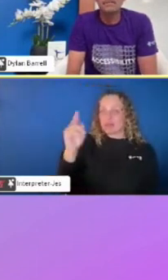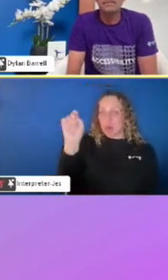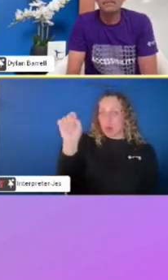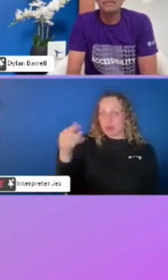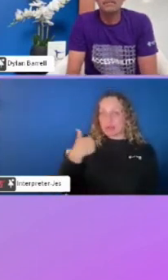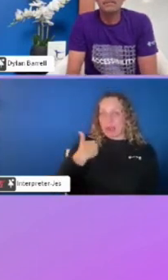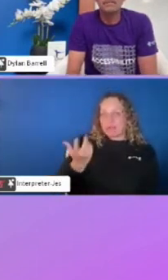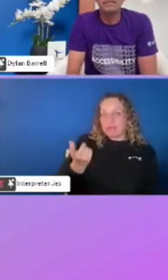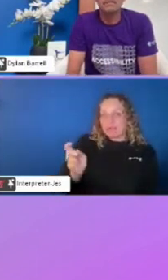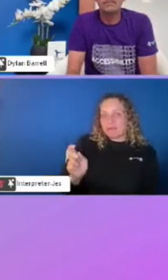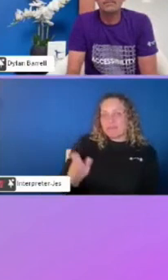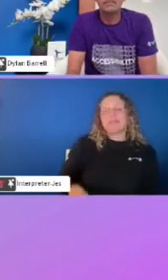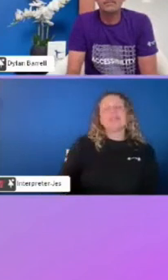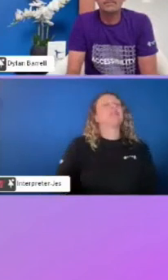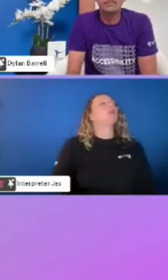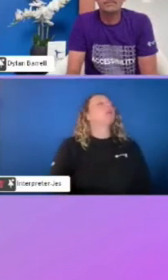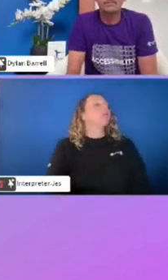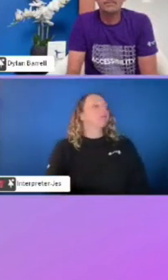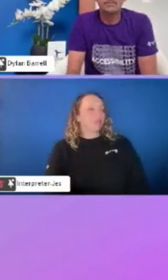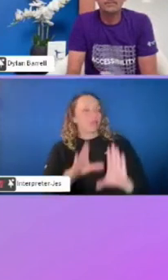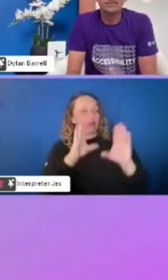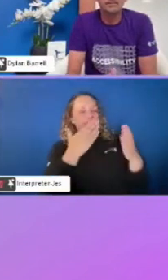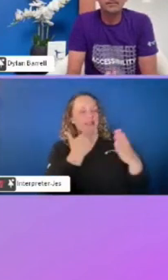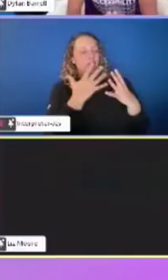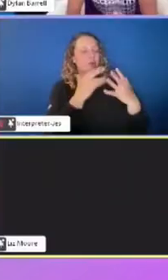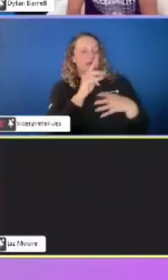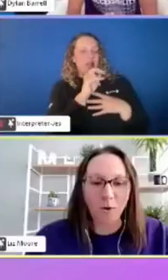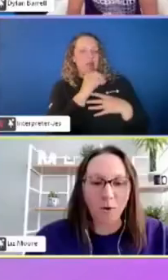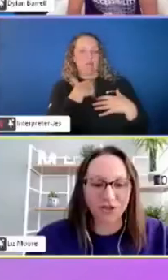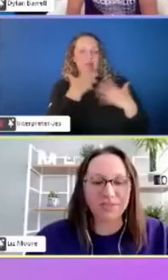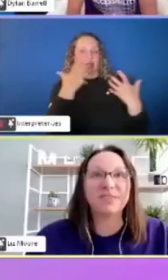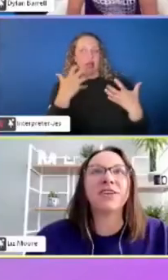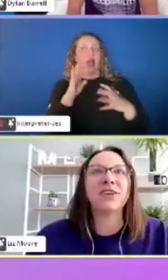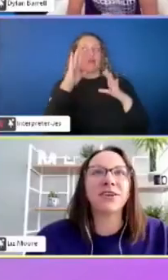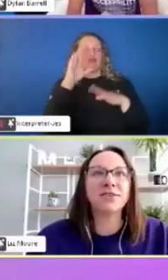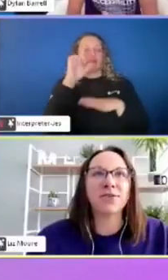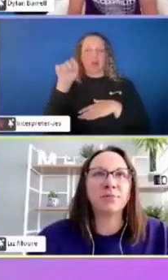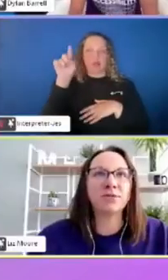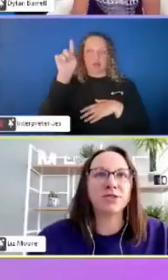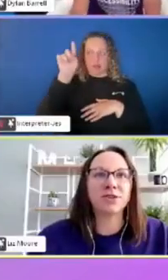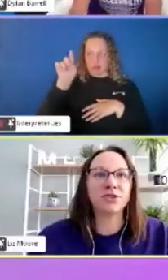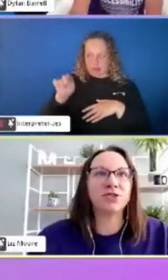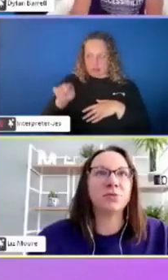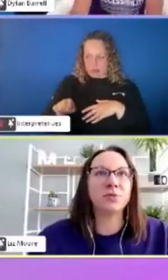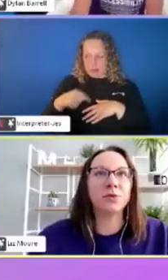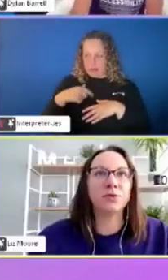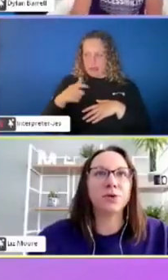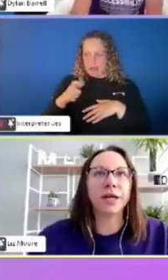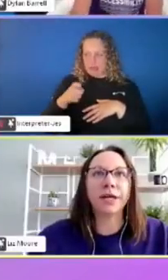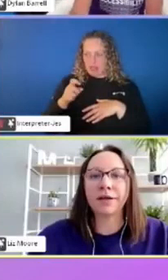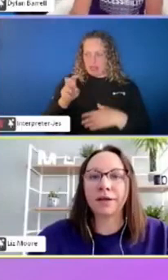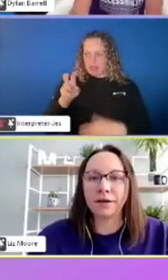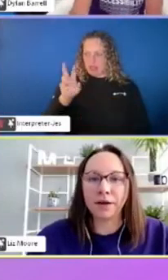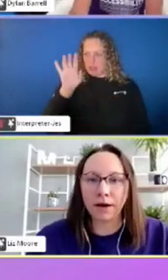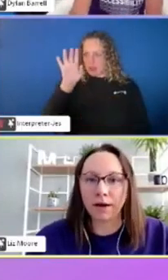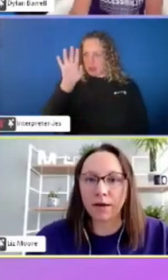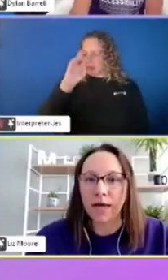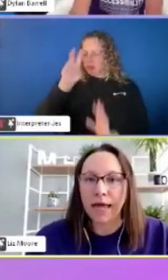Great. Thank you so much, Dylan. We have a lot of great questions here so I'm just gonna jump right in.